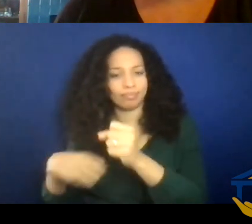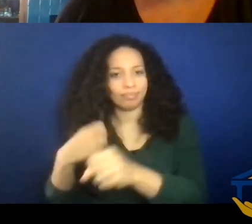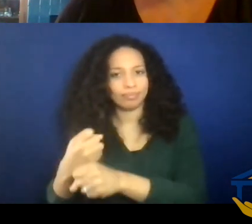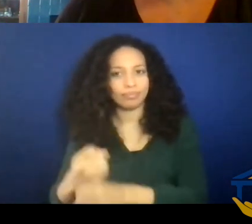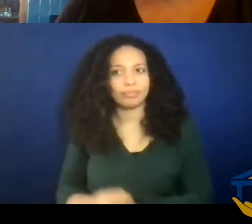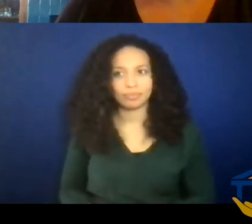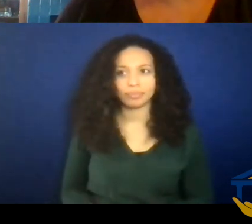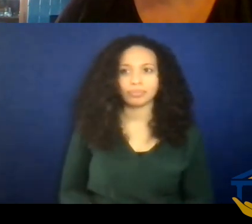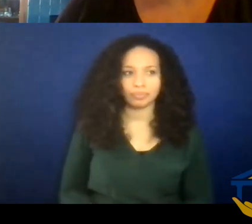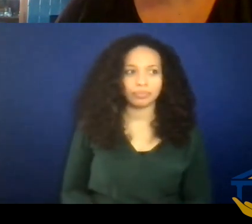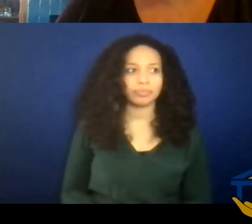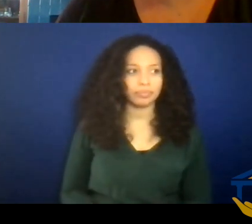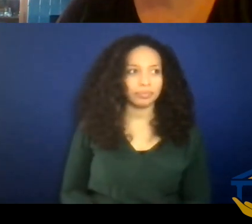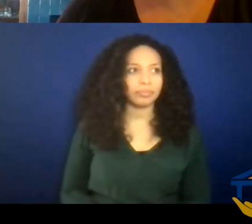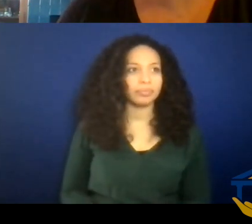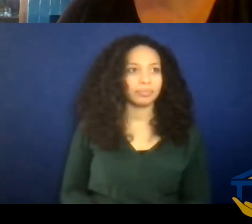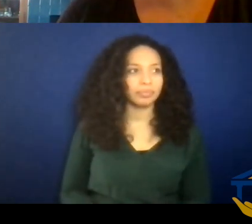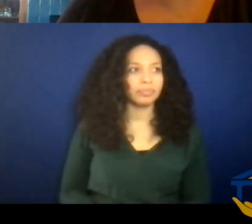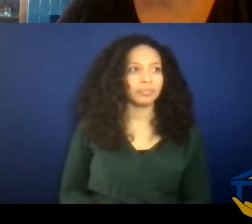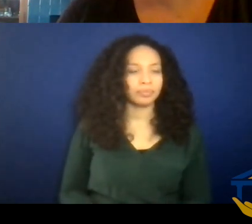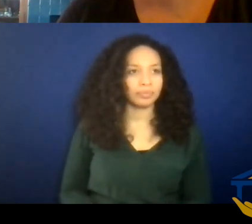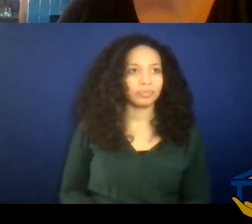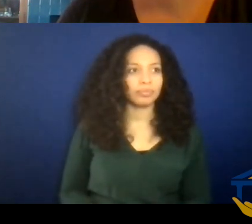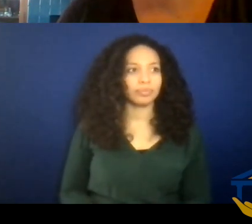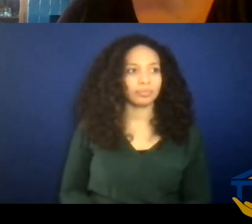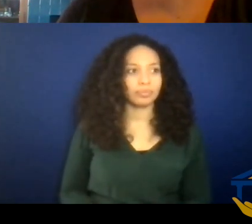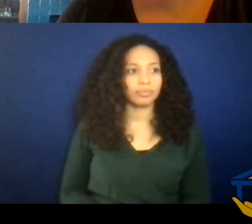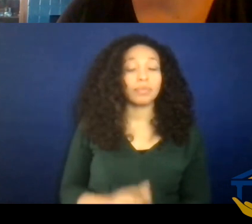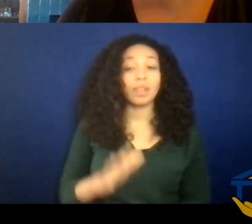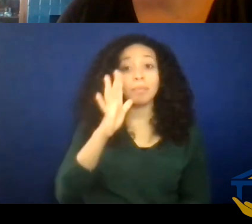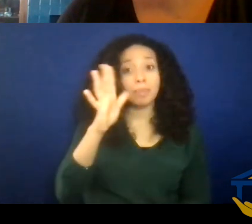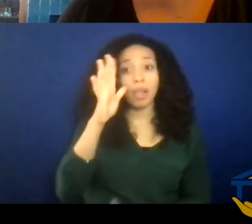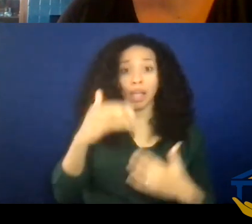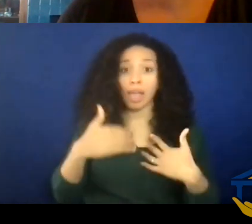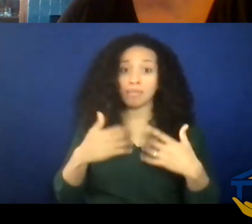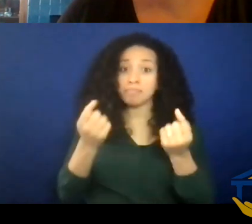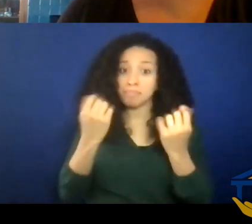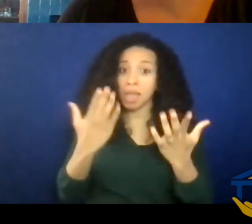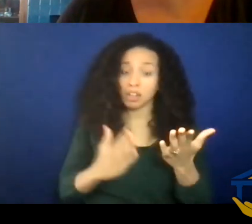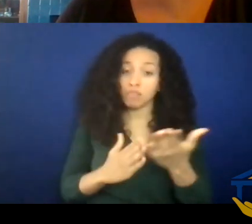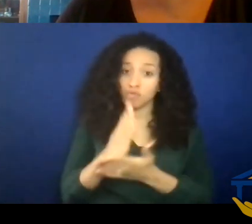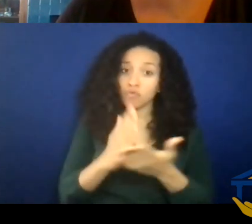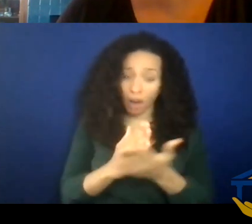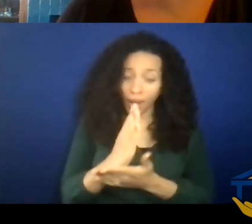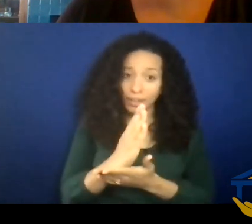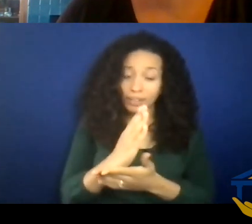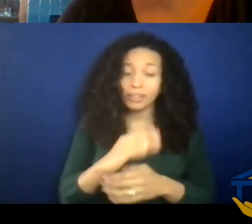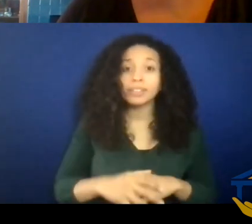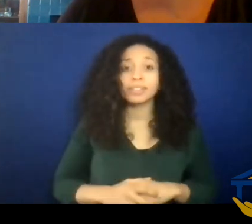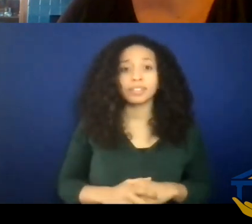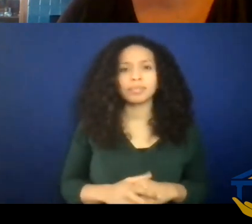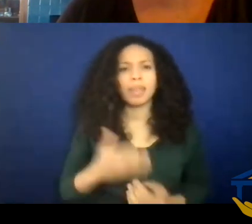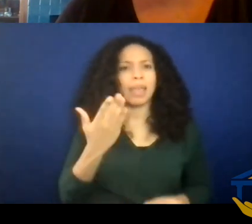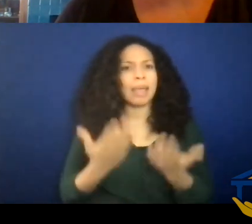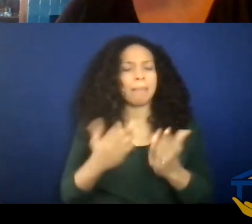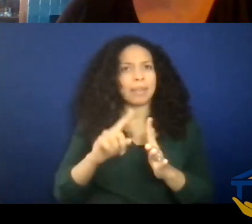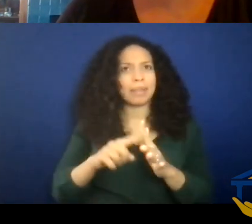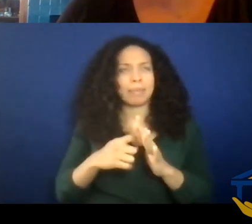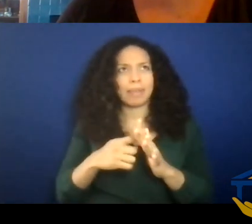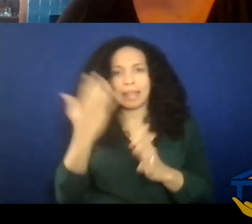Parents do have a lot of rights that they may not initially realize that they have. And we see this